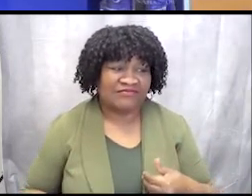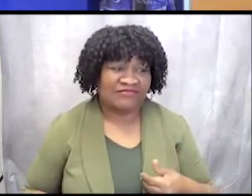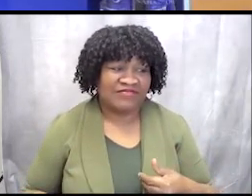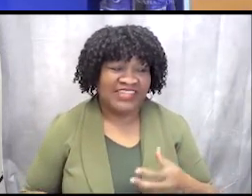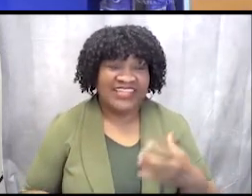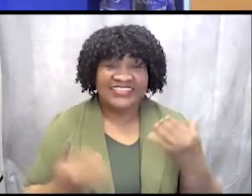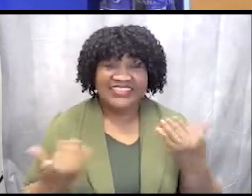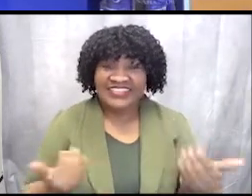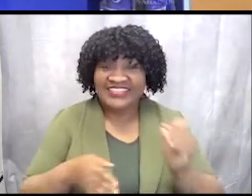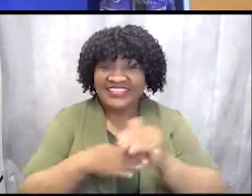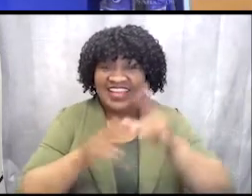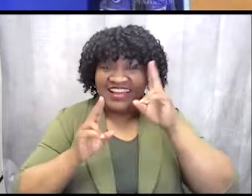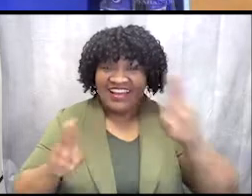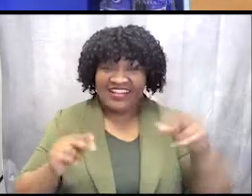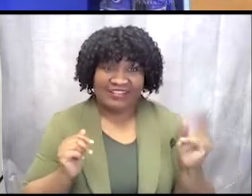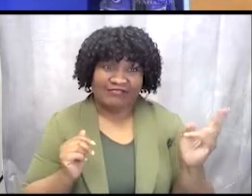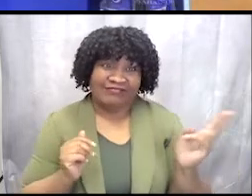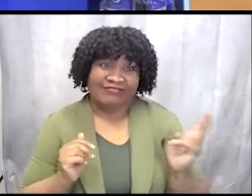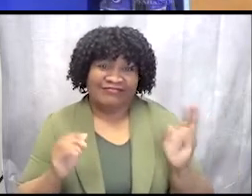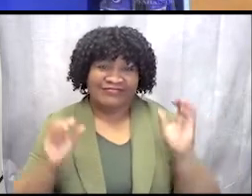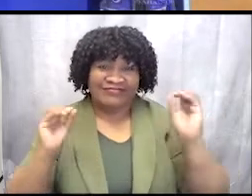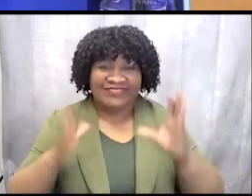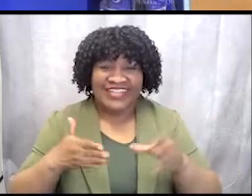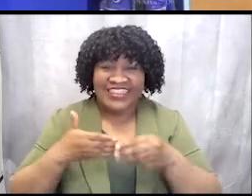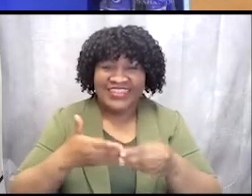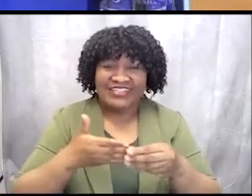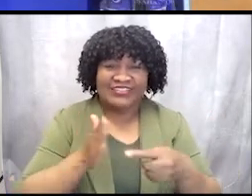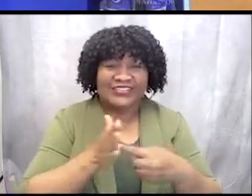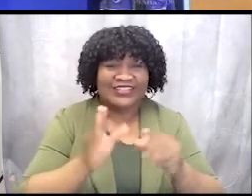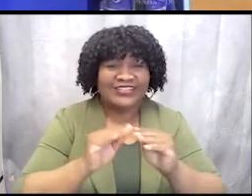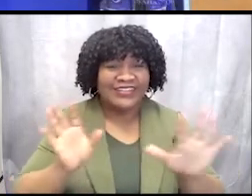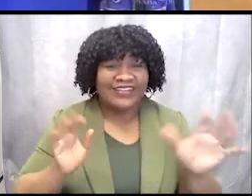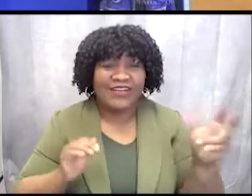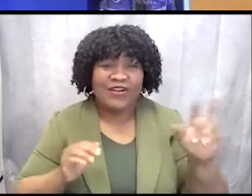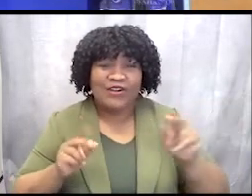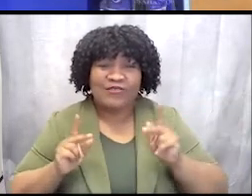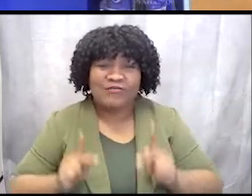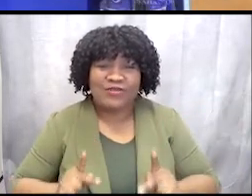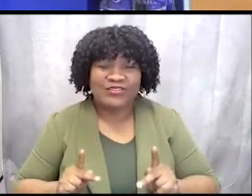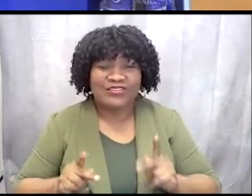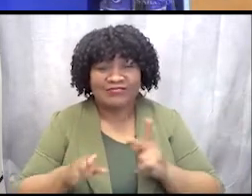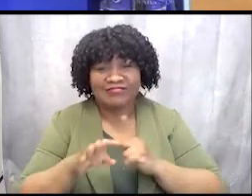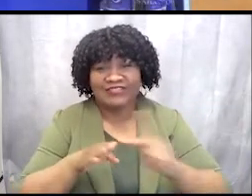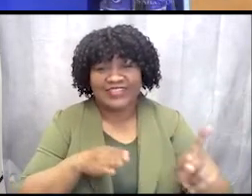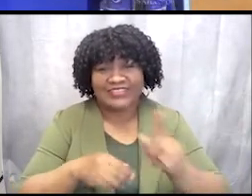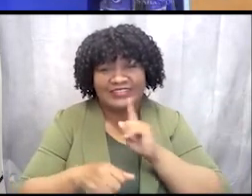And so tonight, I'm honored to be joined by two education leaders who have demonstrated their own personal and professional commitments